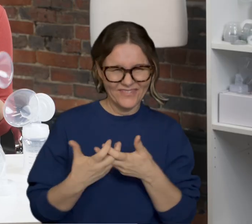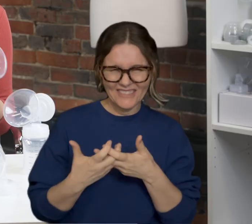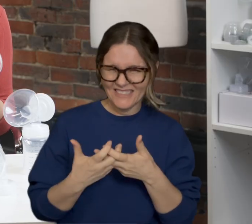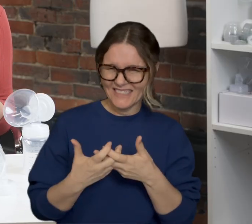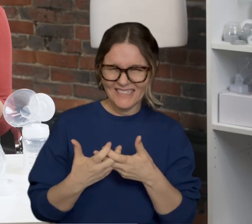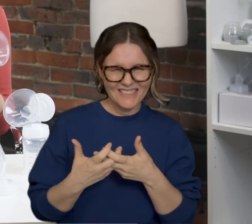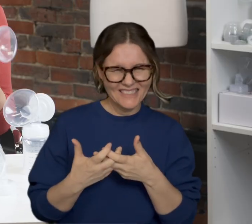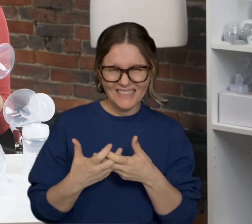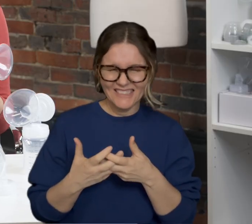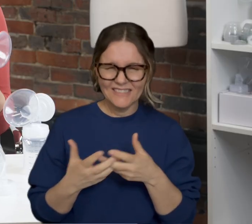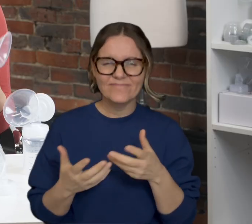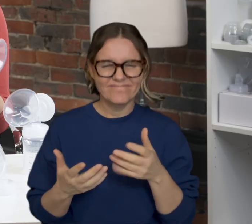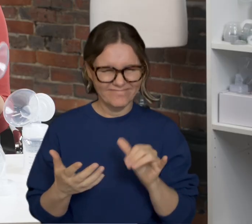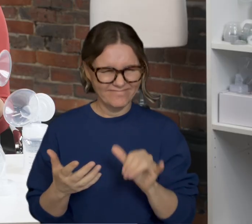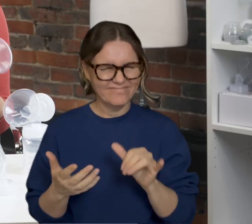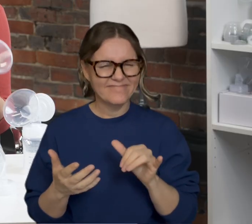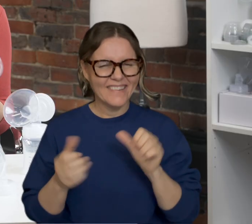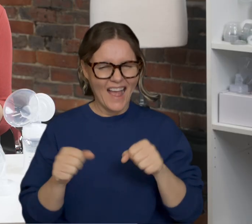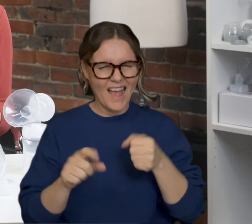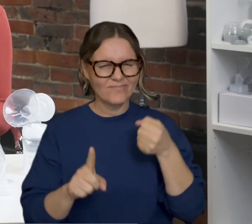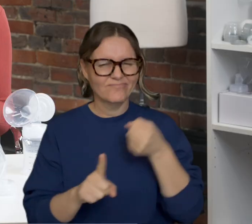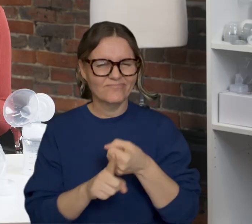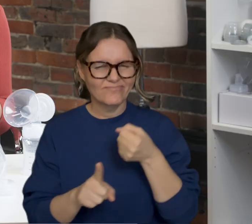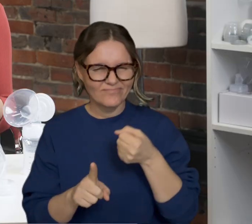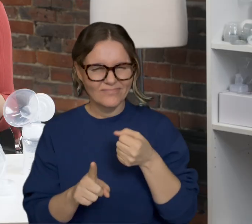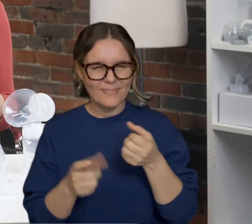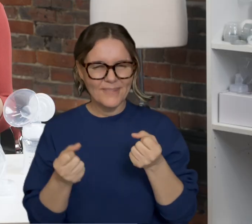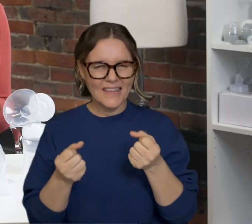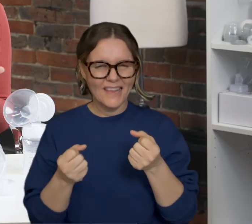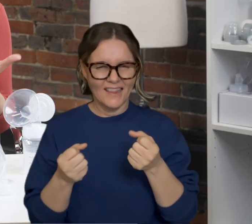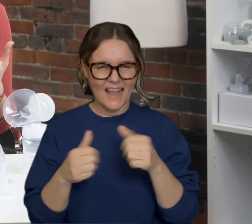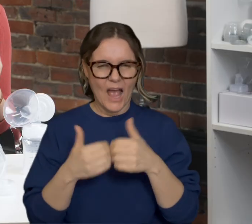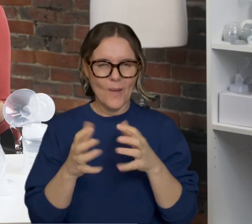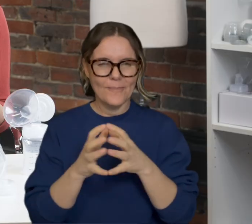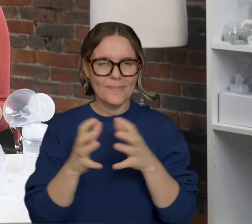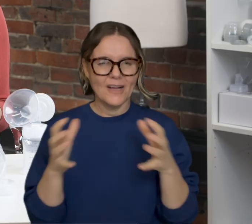actual milk amount that you're getting when you pump that is also why they have that get the